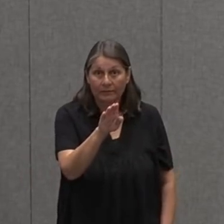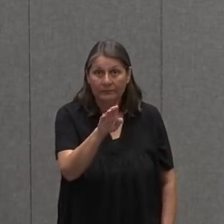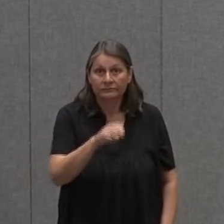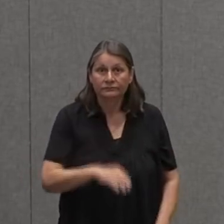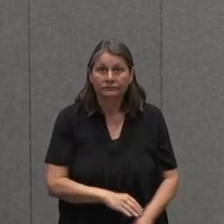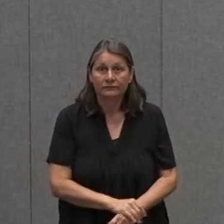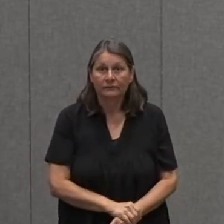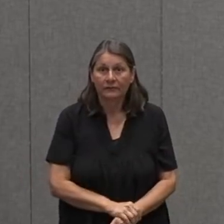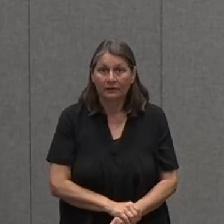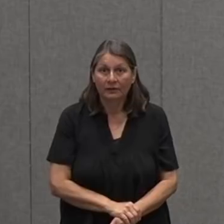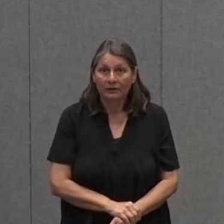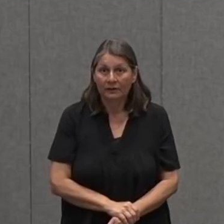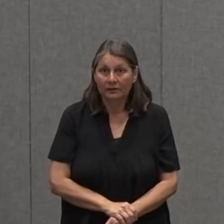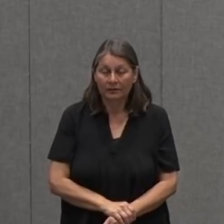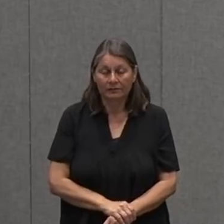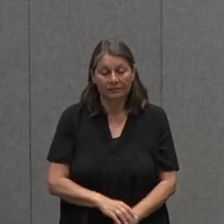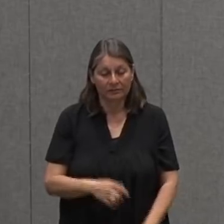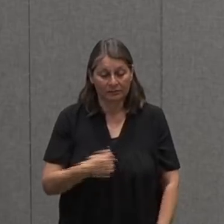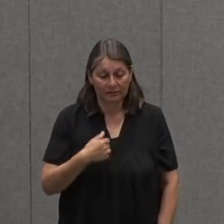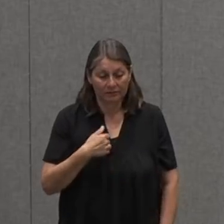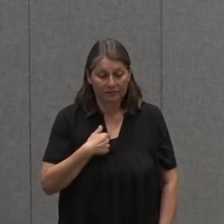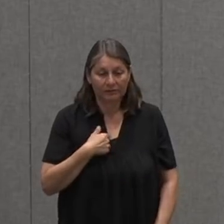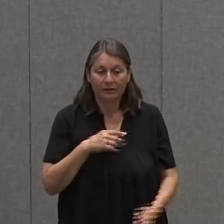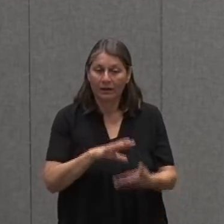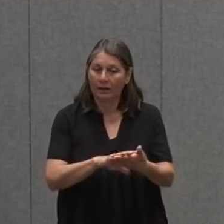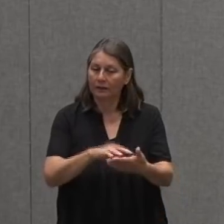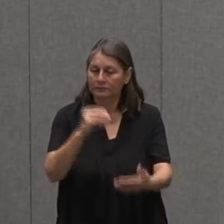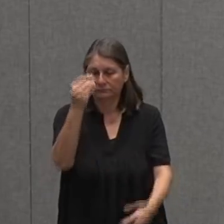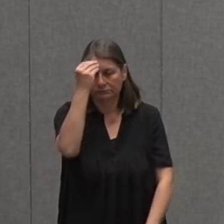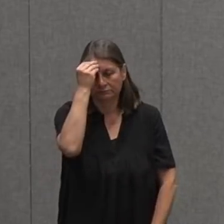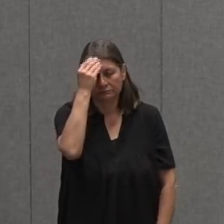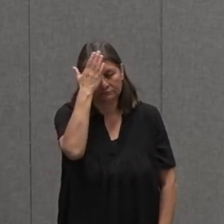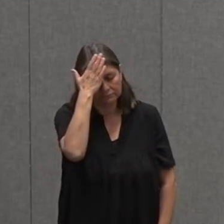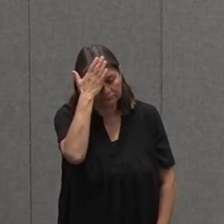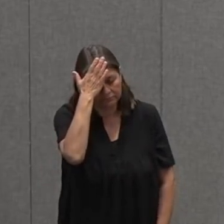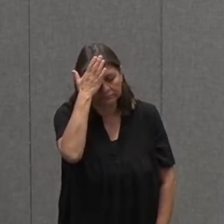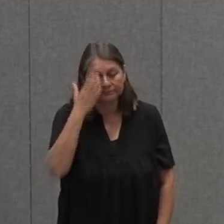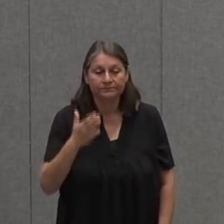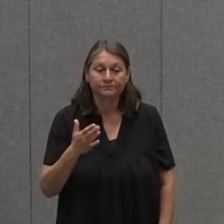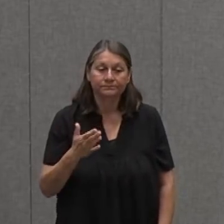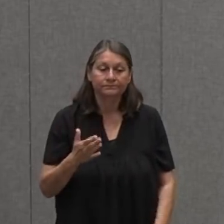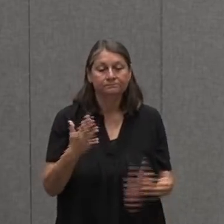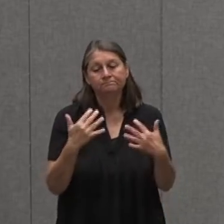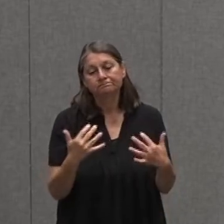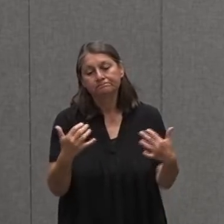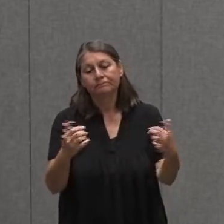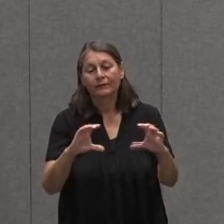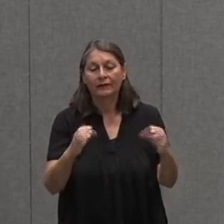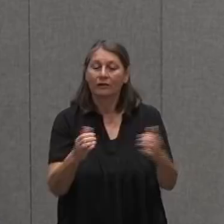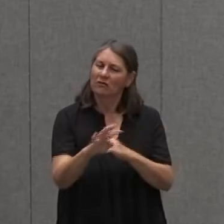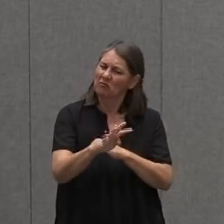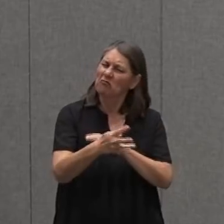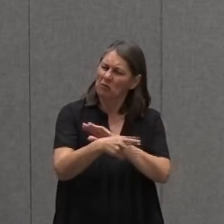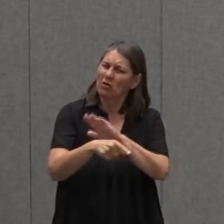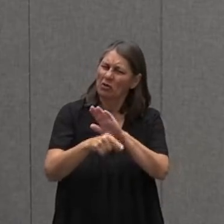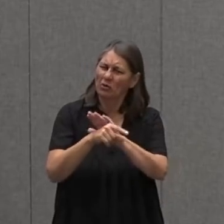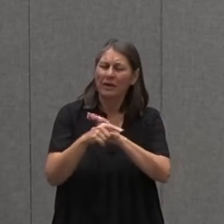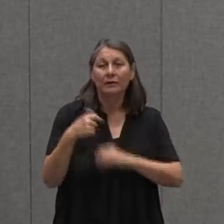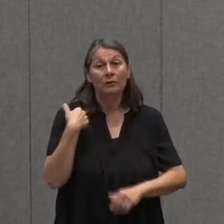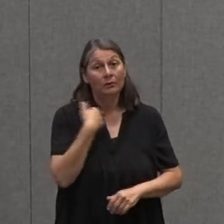And I learned a huge lesson that day. So, we were studying in fourth grade US history.